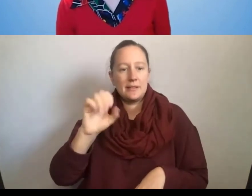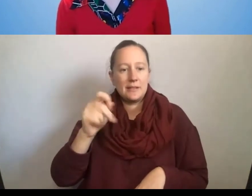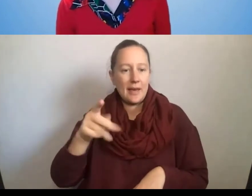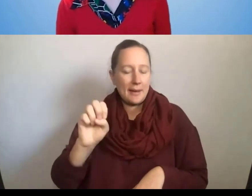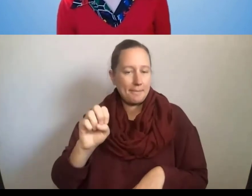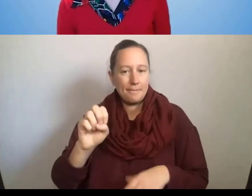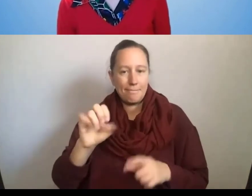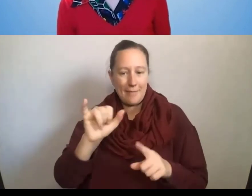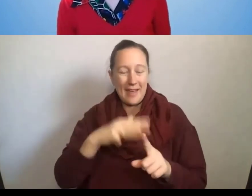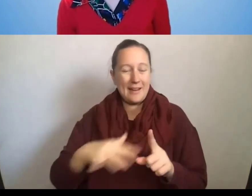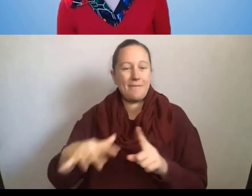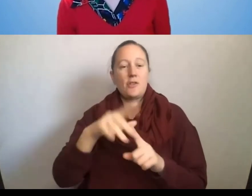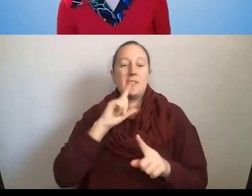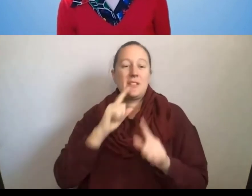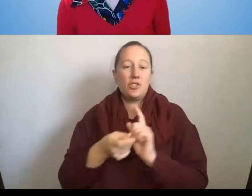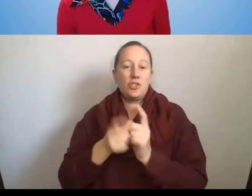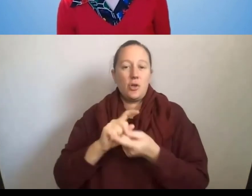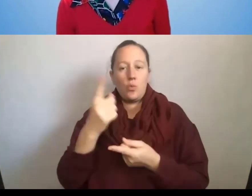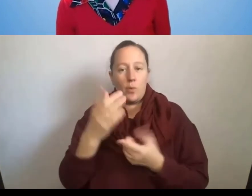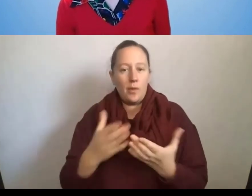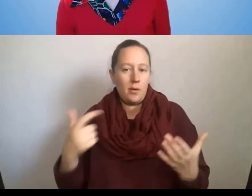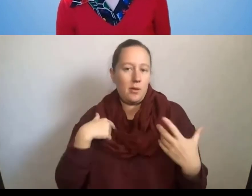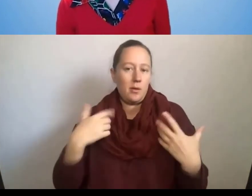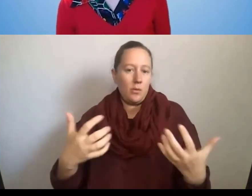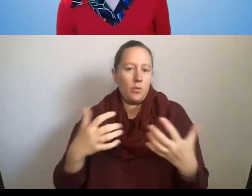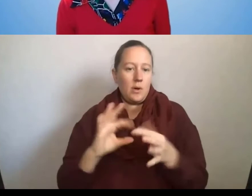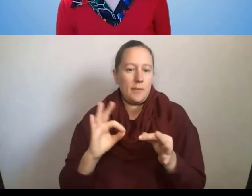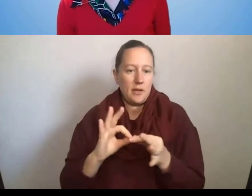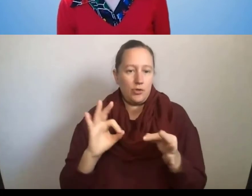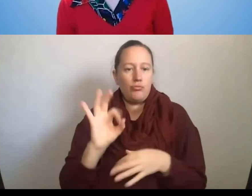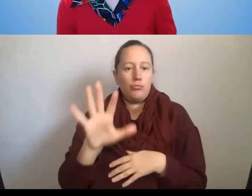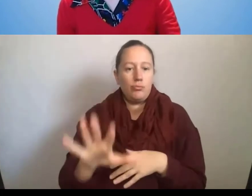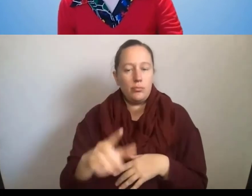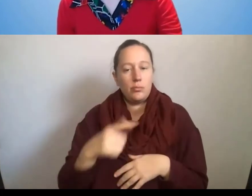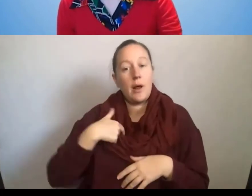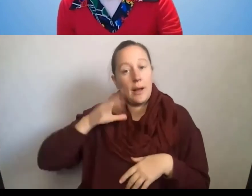and one of the things that I wanted to make people aware of is that I know that in the academic ...